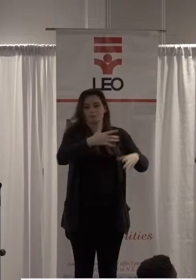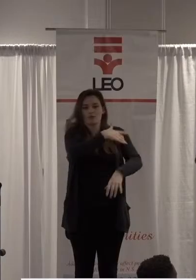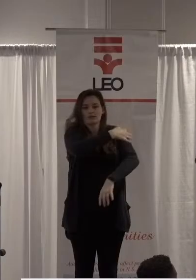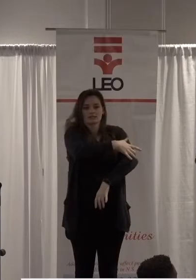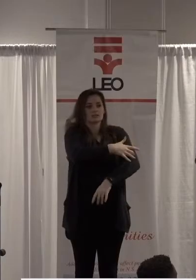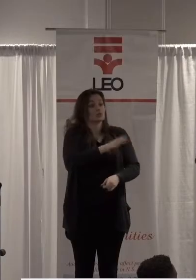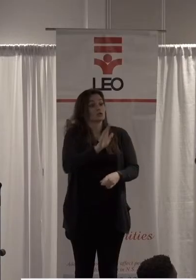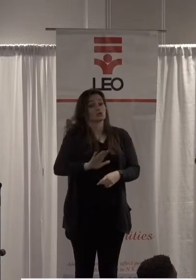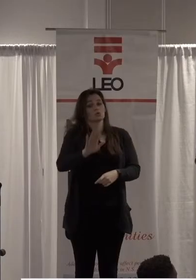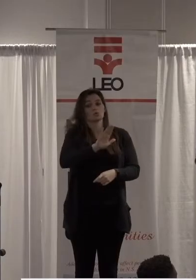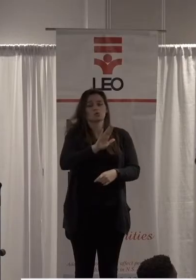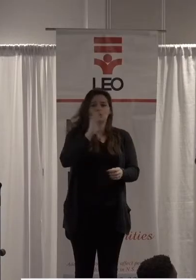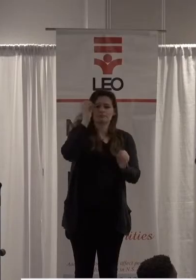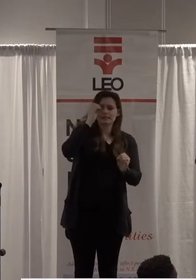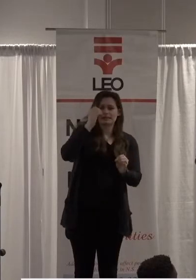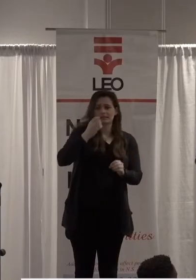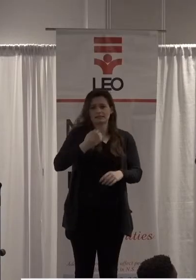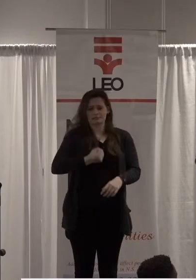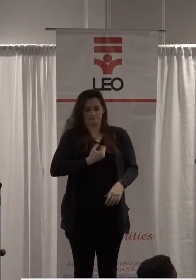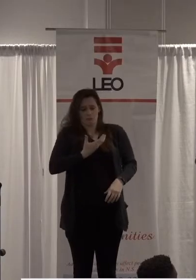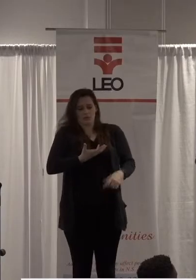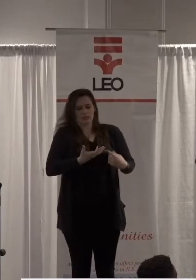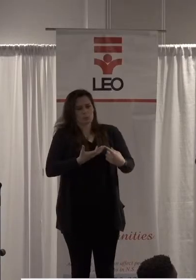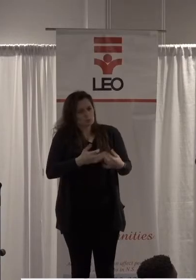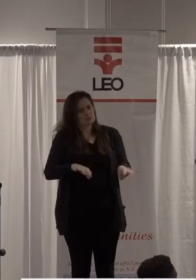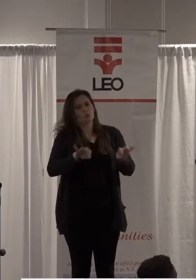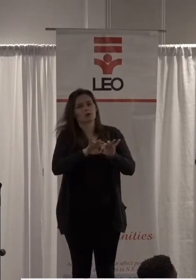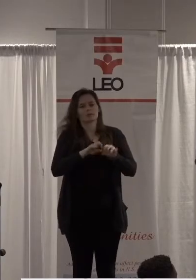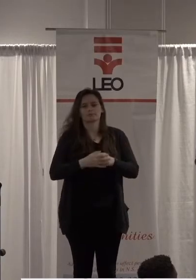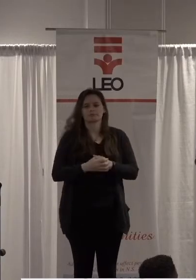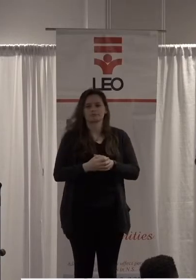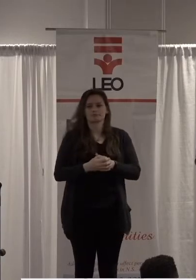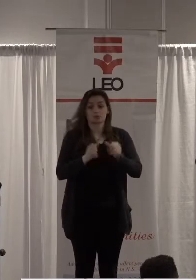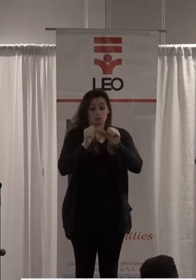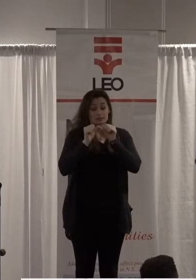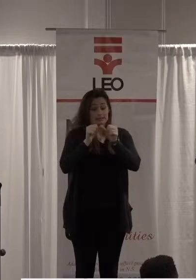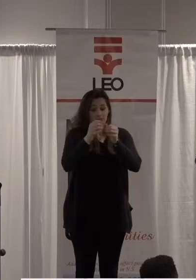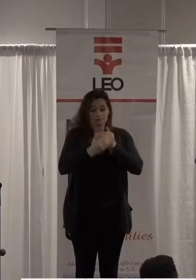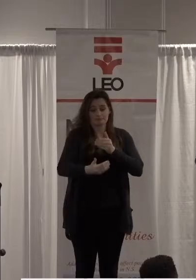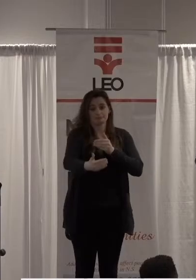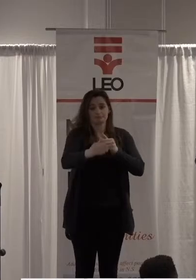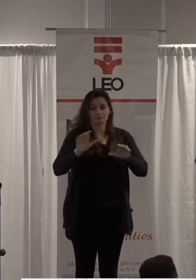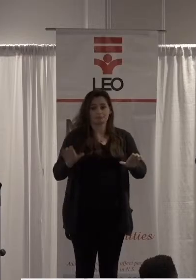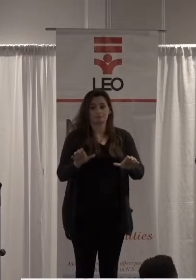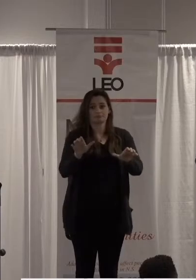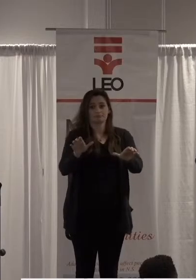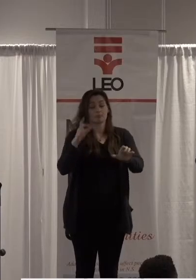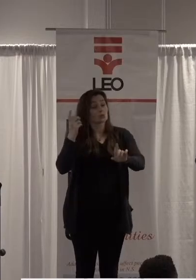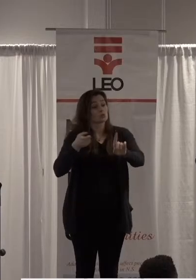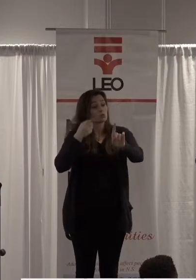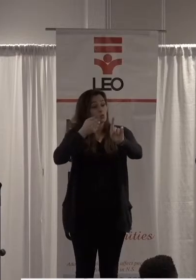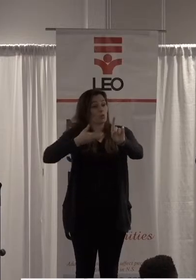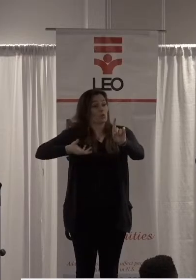SO AS WE LOOK AHEAD LETS CONTINUE TO WORK AHEAD FOR NOVA SCOTIA WHERE ABILITY IS NEVER UNDERESTIMATED,